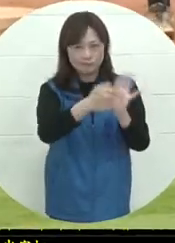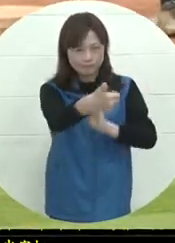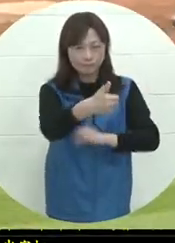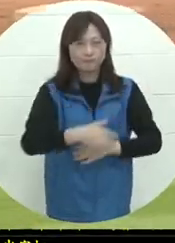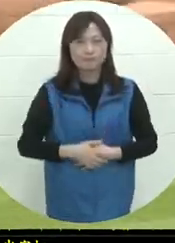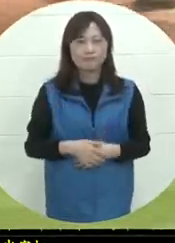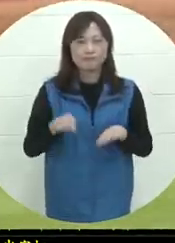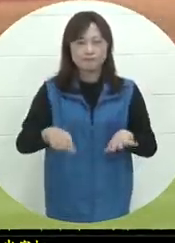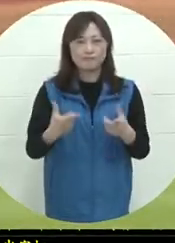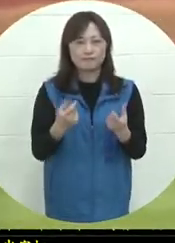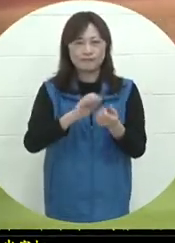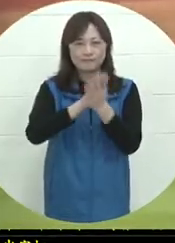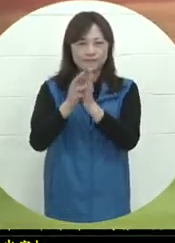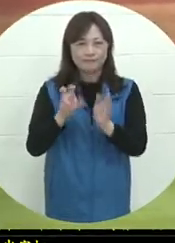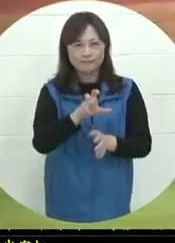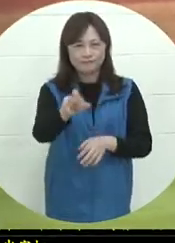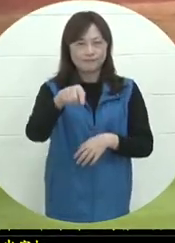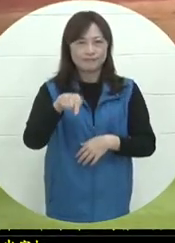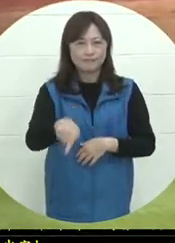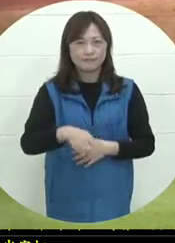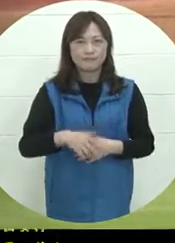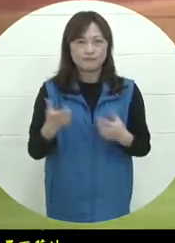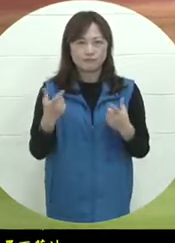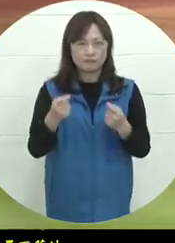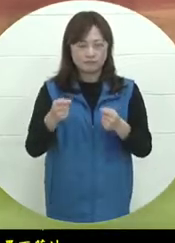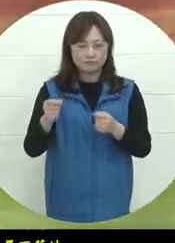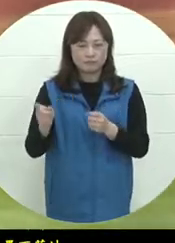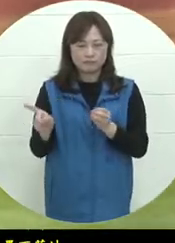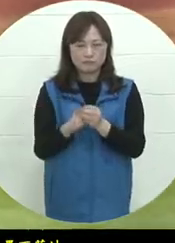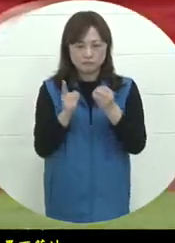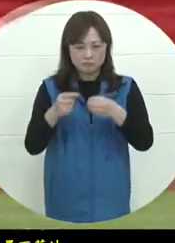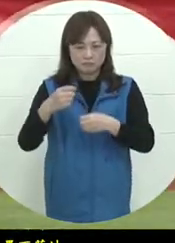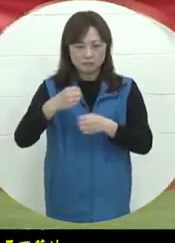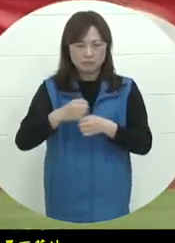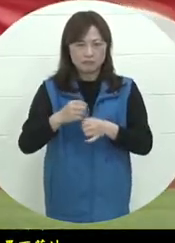This time, it was a wonderful hit.